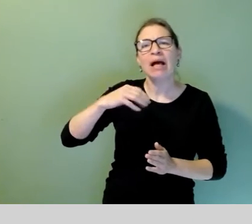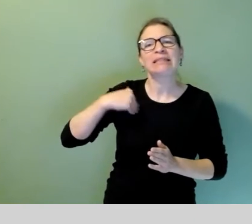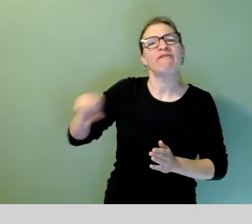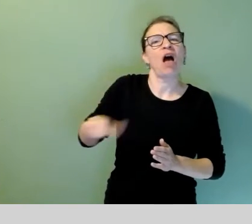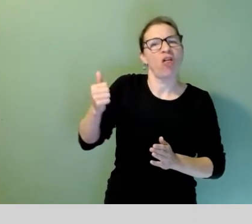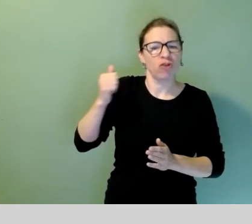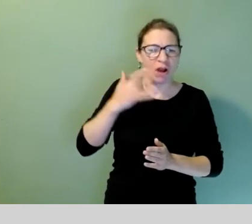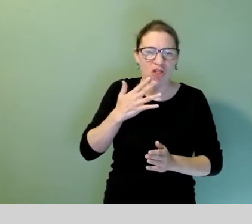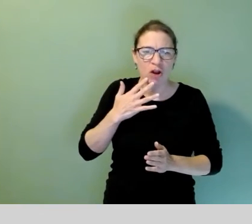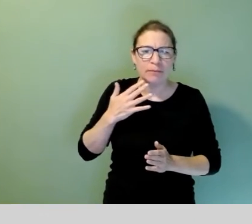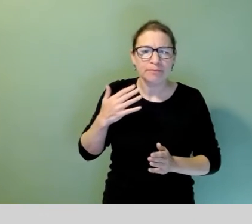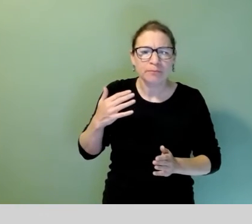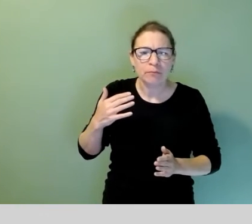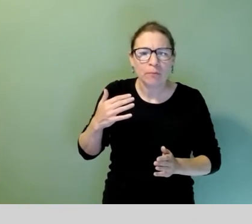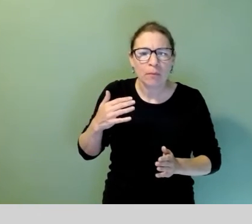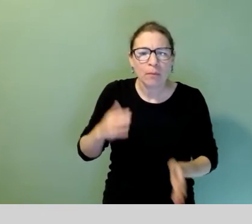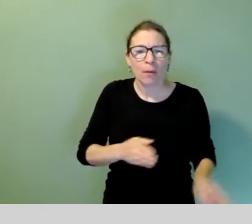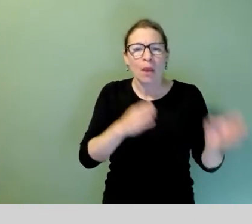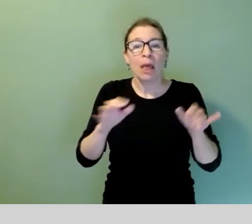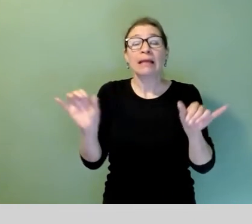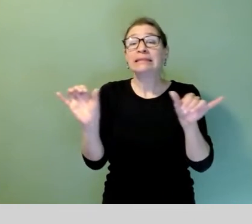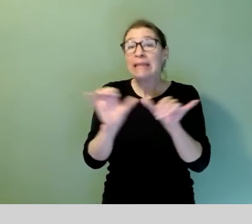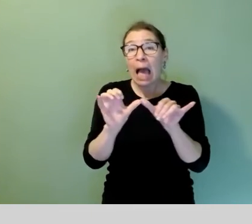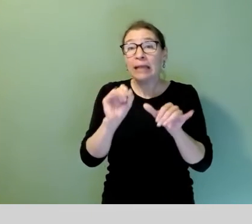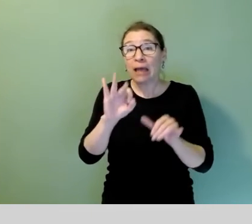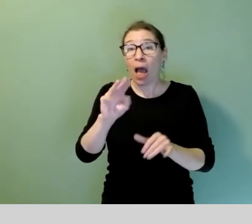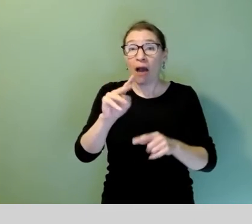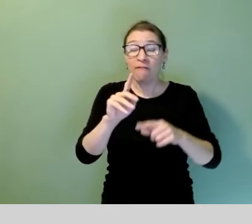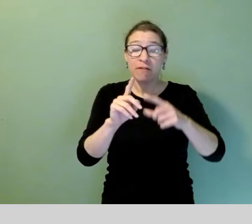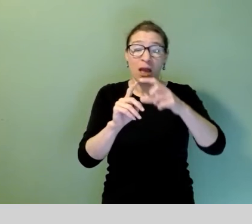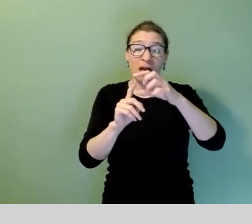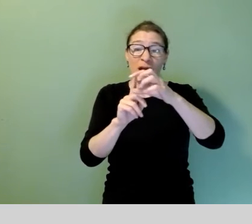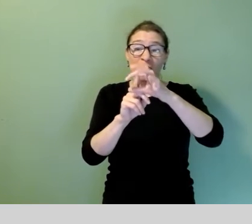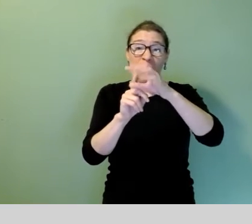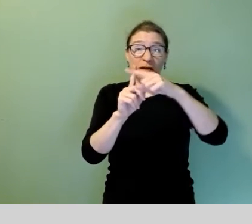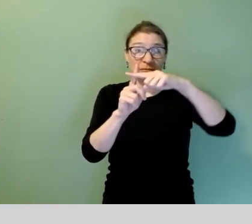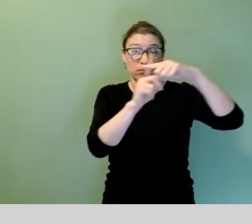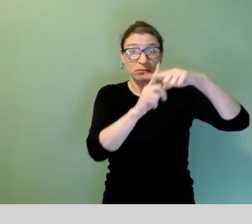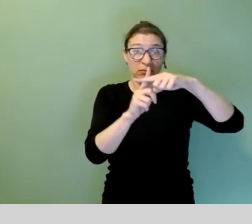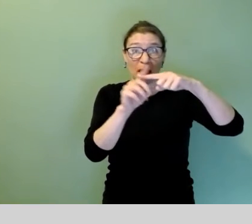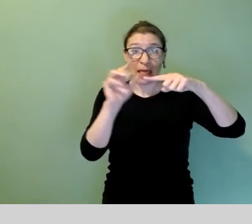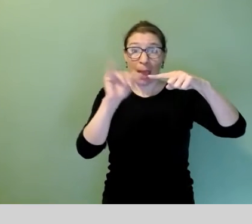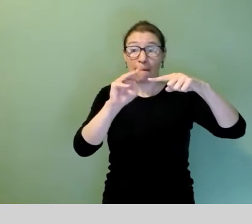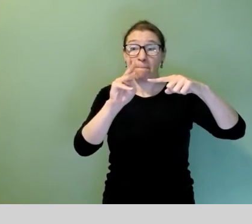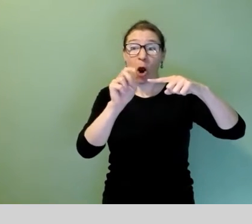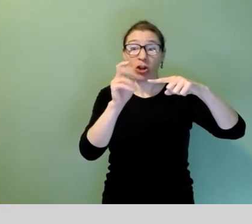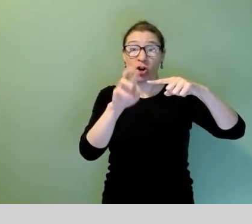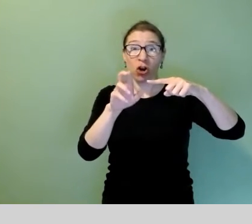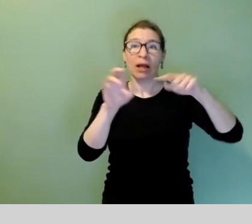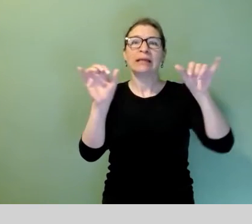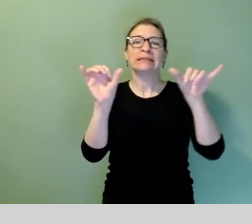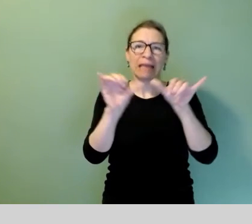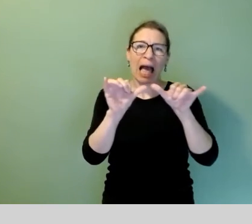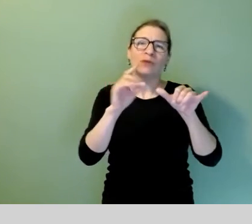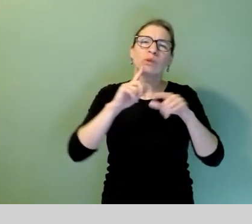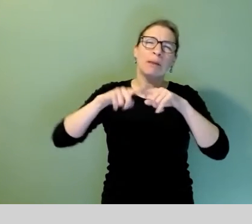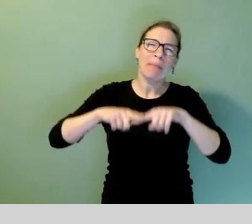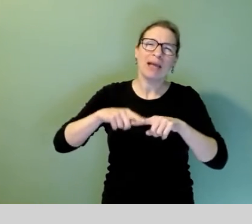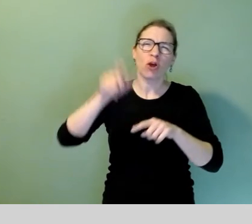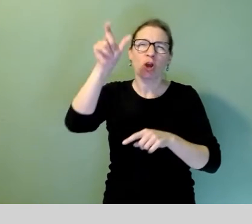Females will have another color. The size of the markers because this is a scatterplot, will be given by the column size.